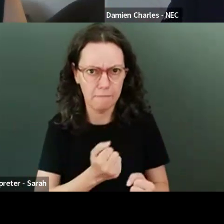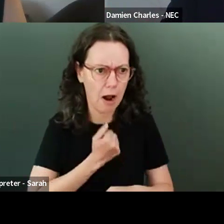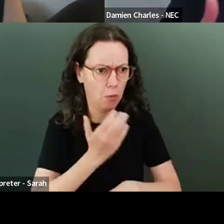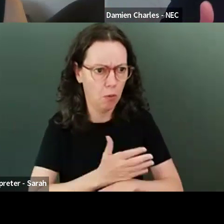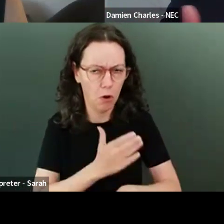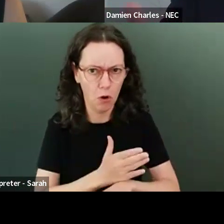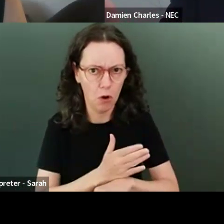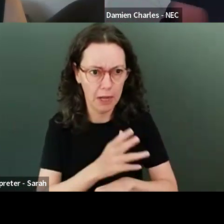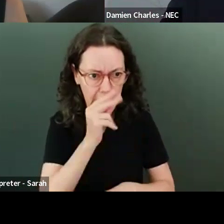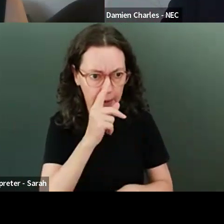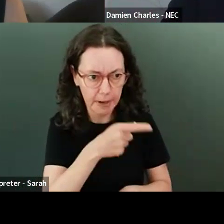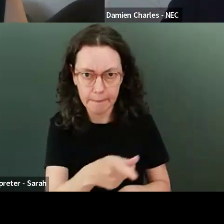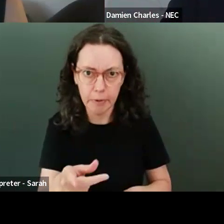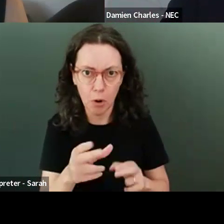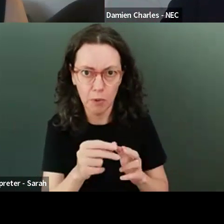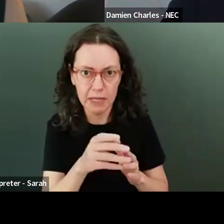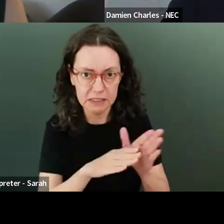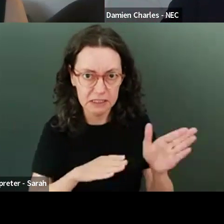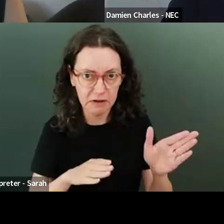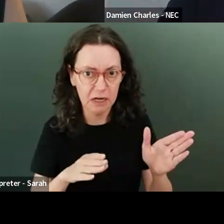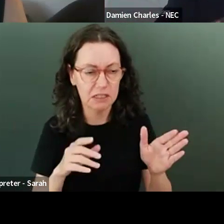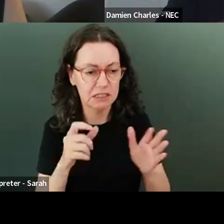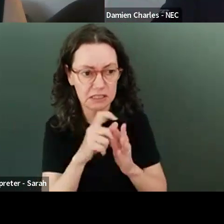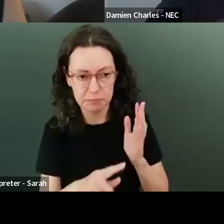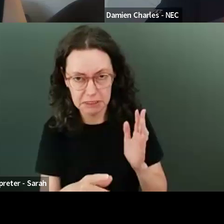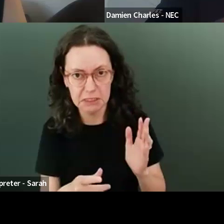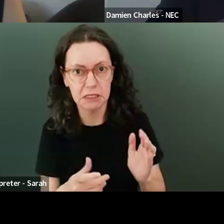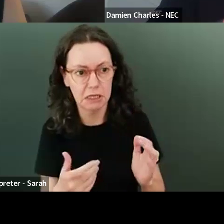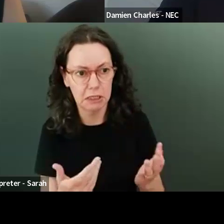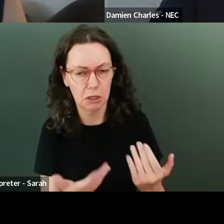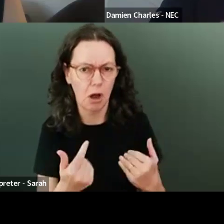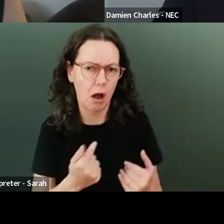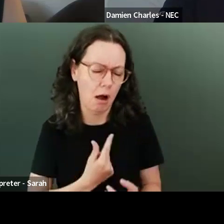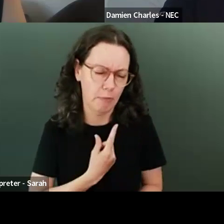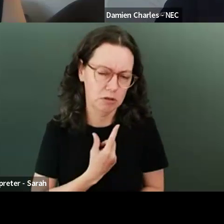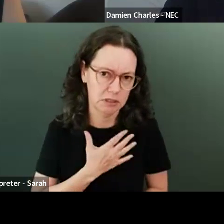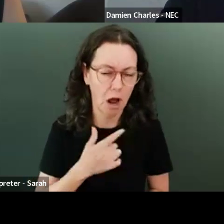people with disadvantages and disabilities you know for for myself.